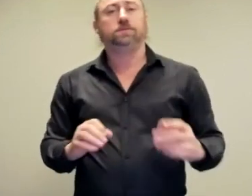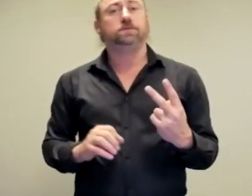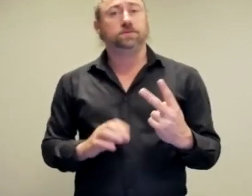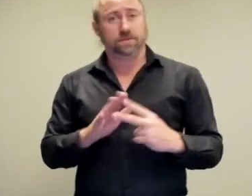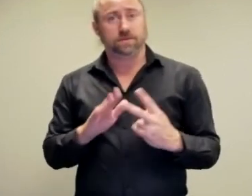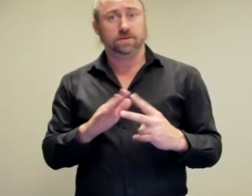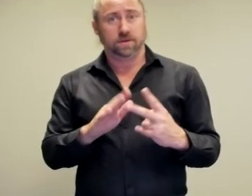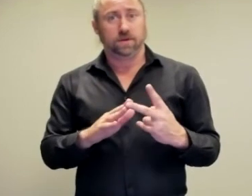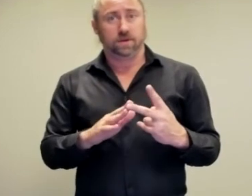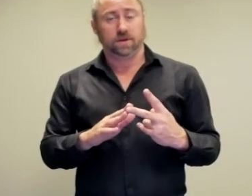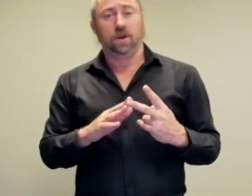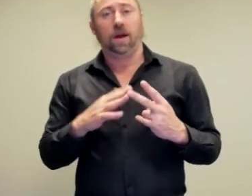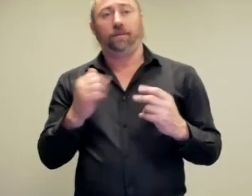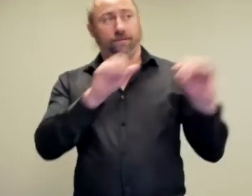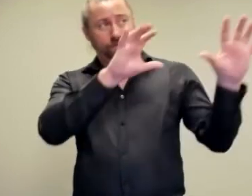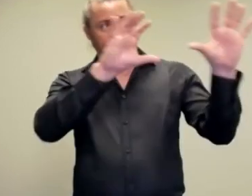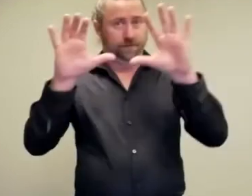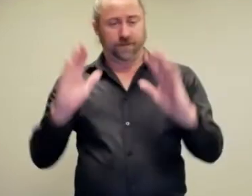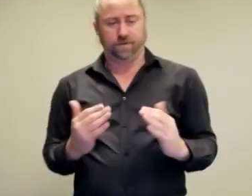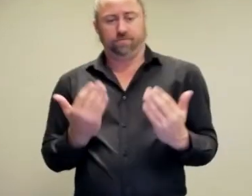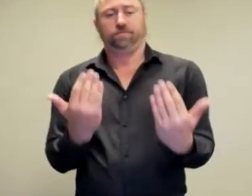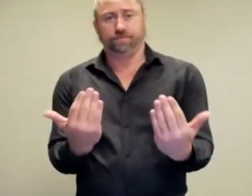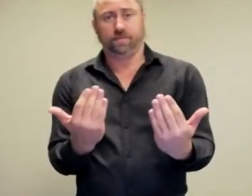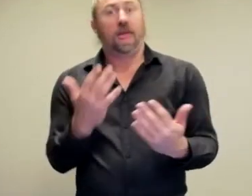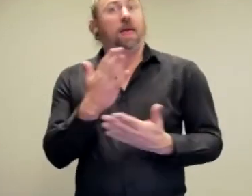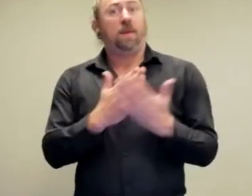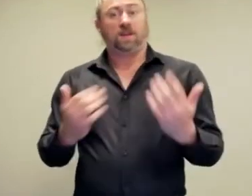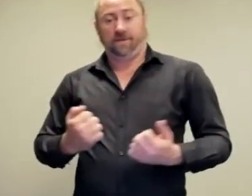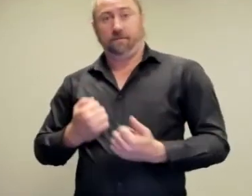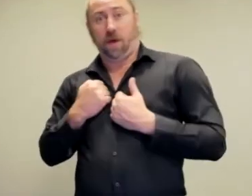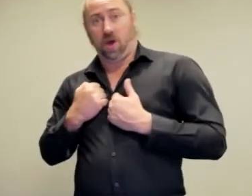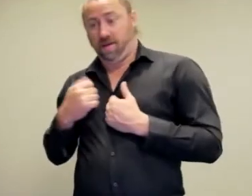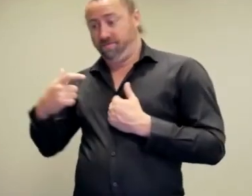I bought these from the Good Shepherd Trading Circle Brisbane